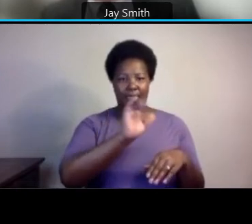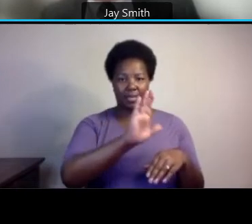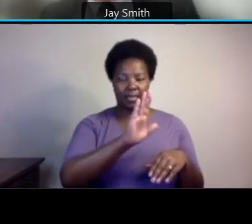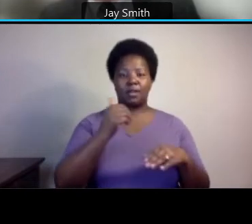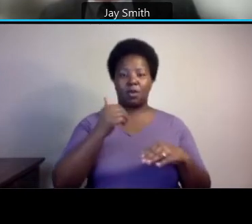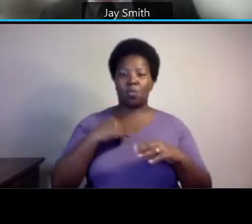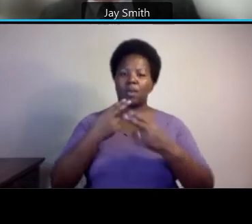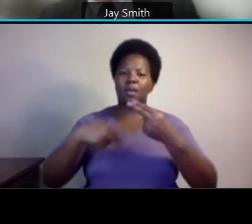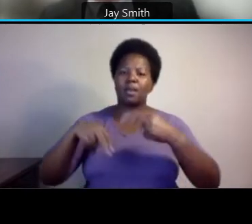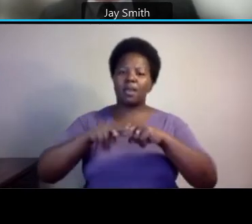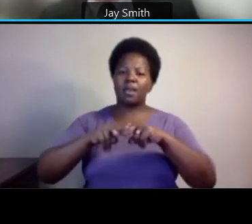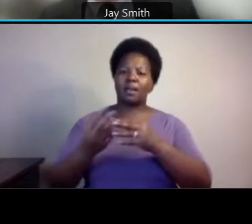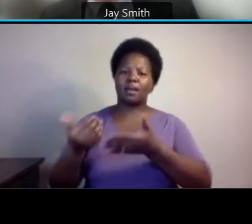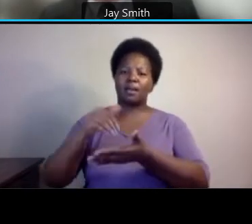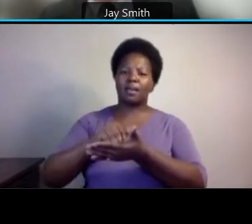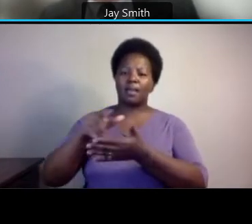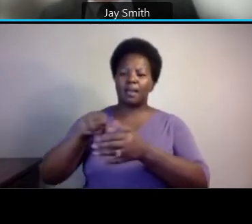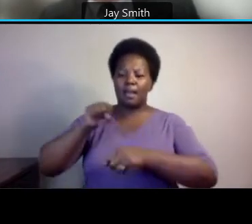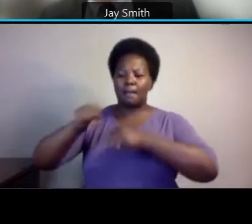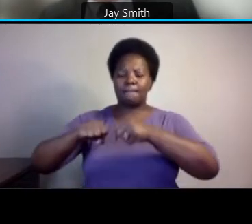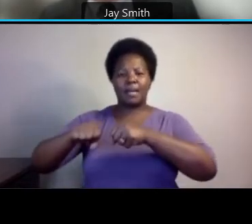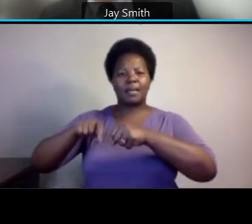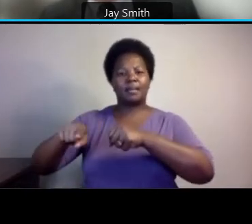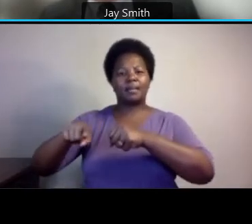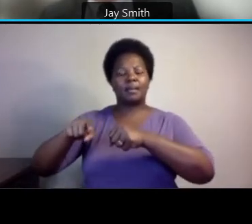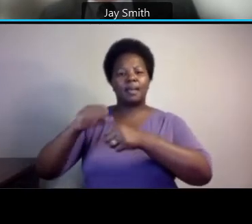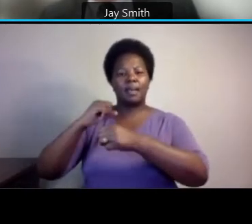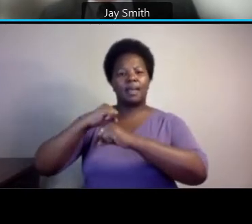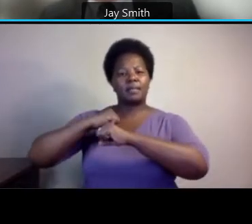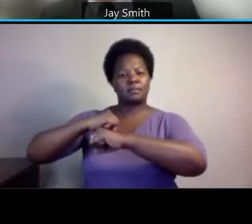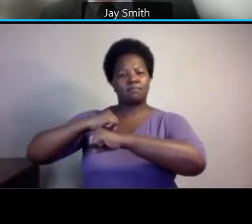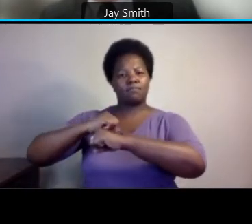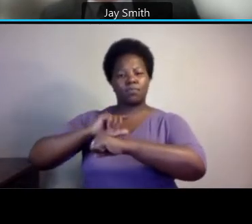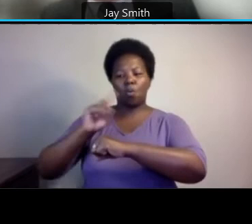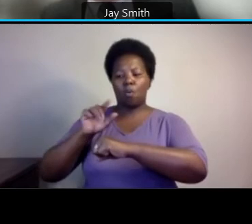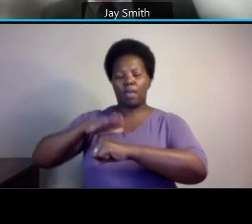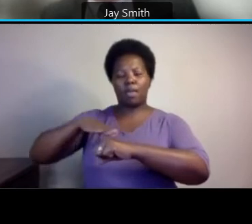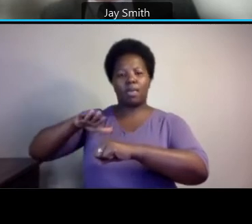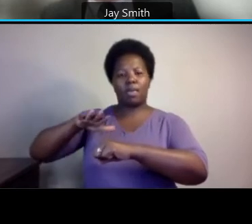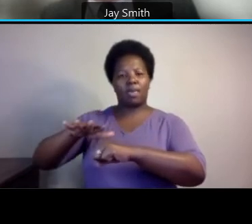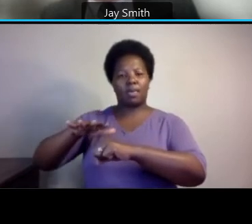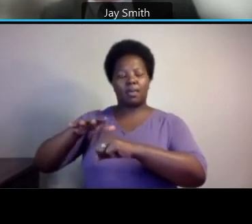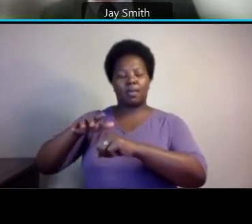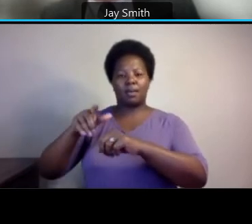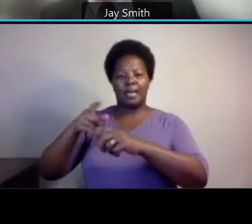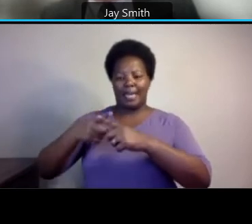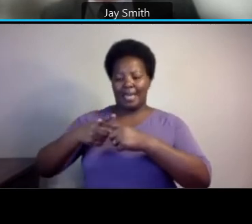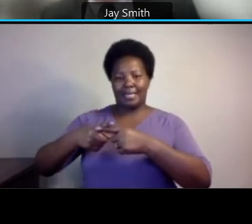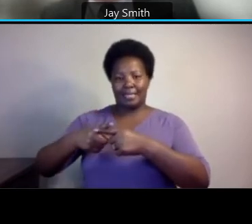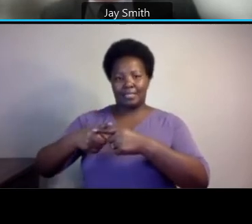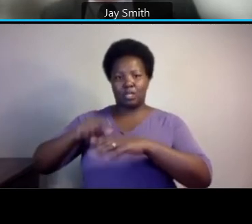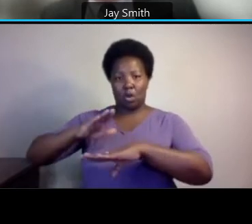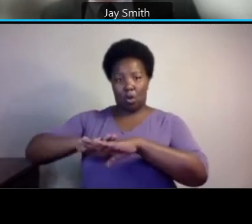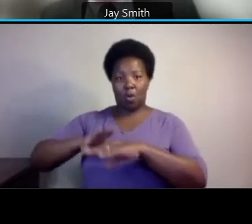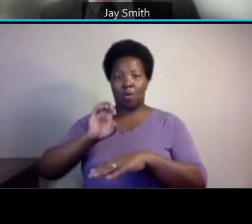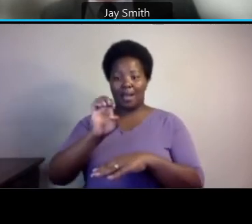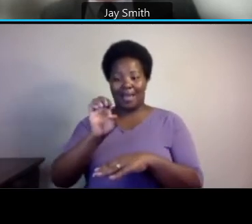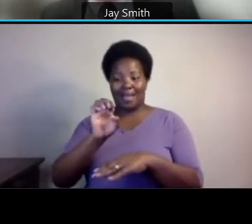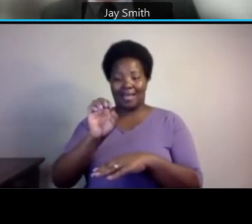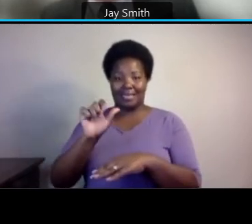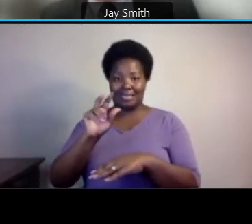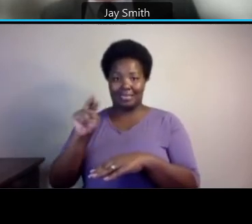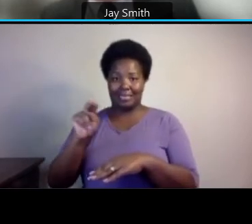at the intersection of eckington and uh florida avenue by adding some bike boxes and we've also